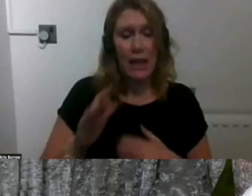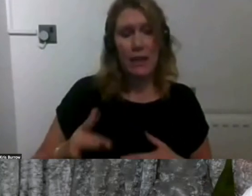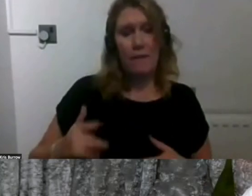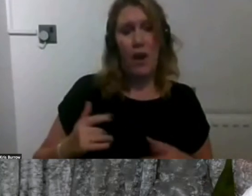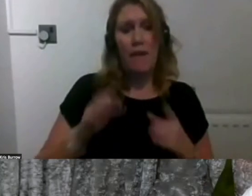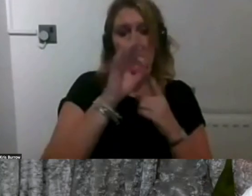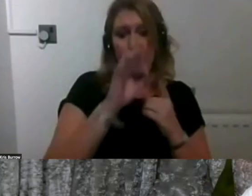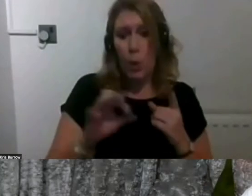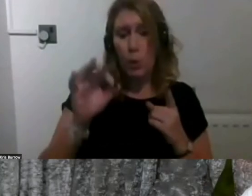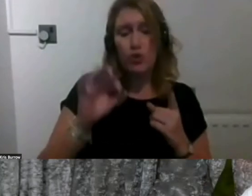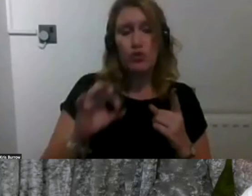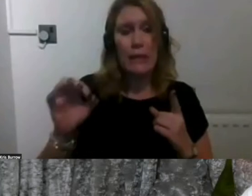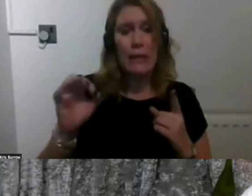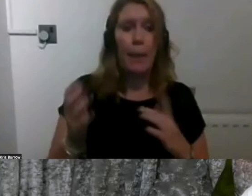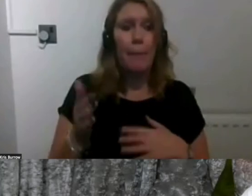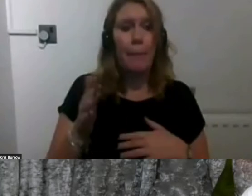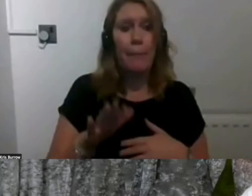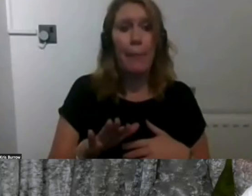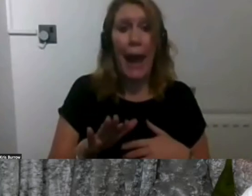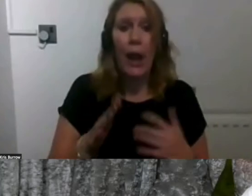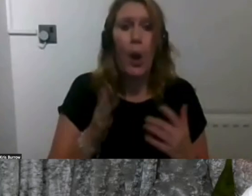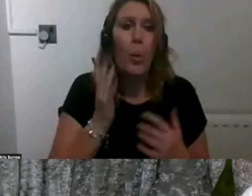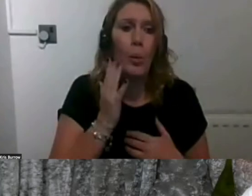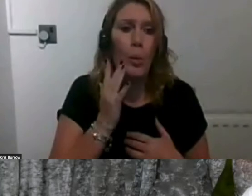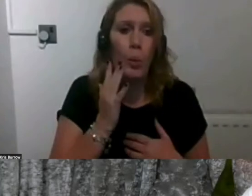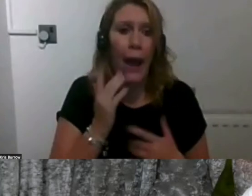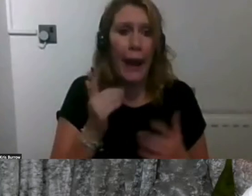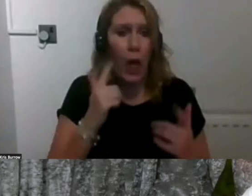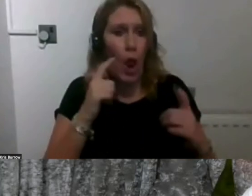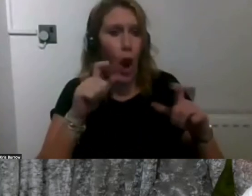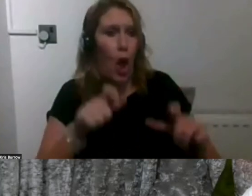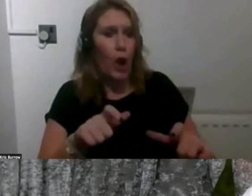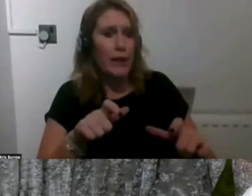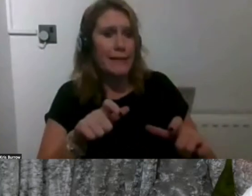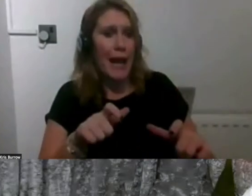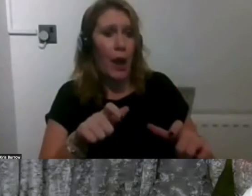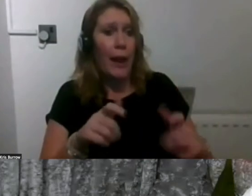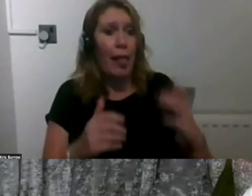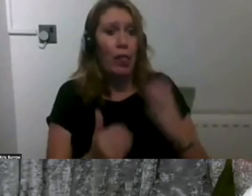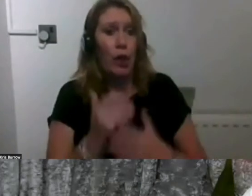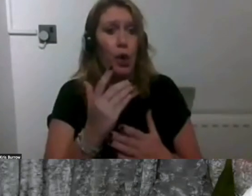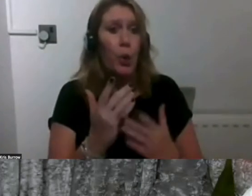own lockdown lounges in the new year, which we're all very much looking forward